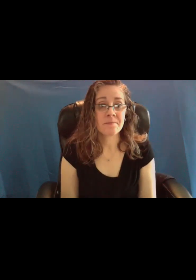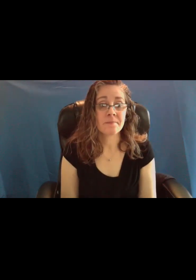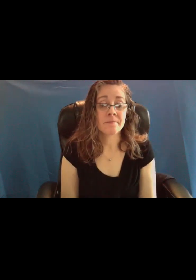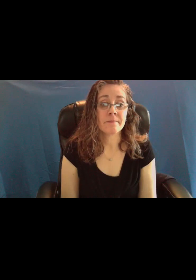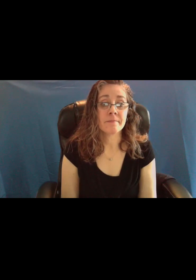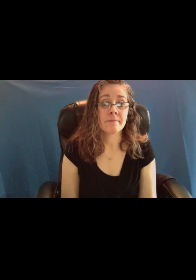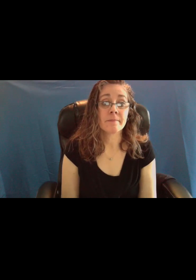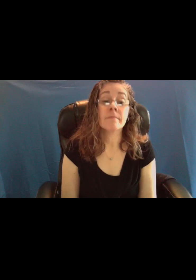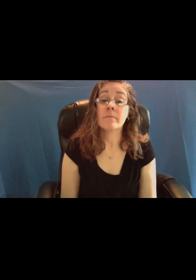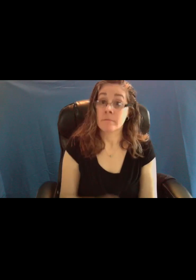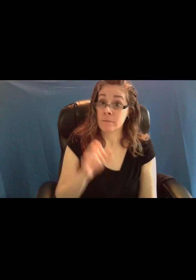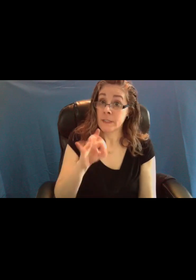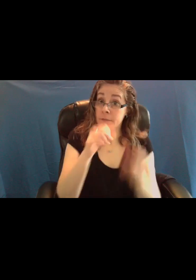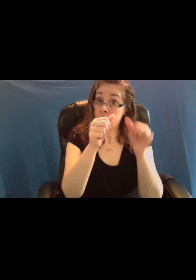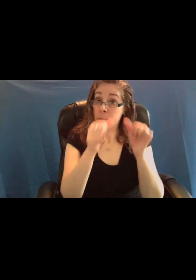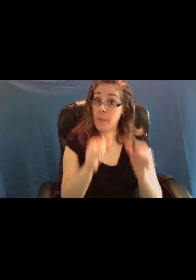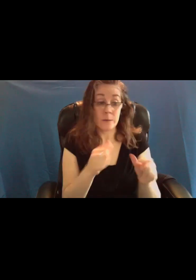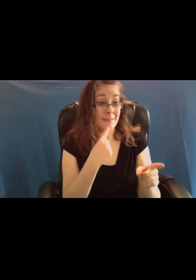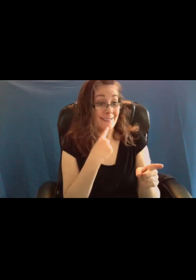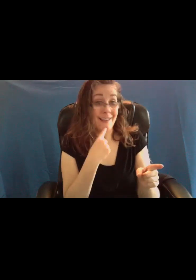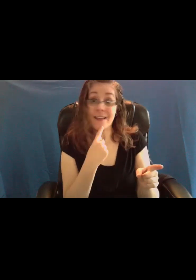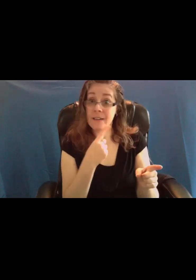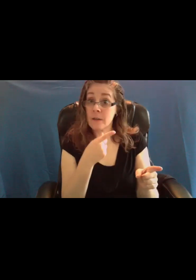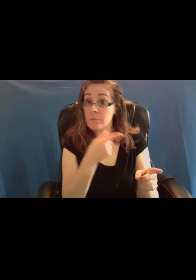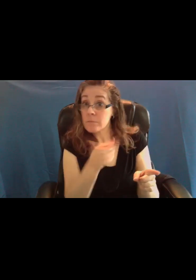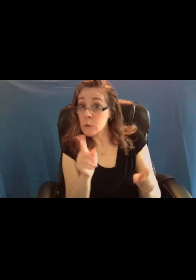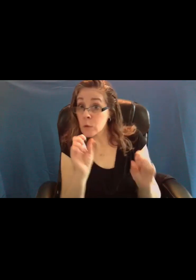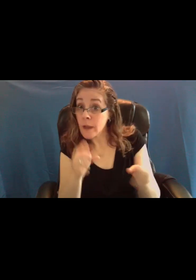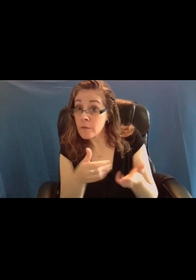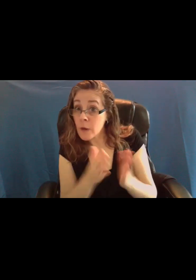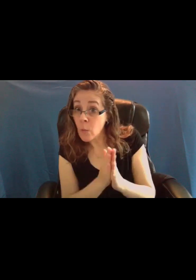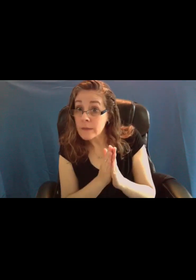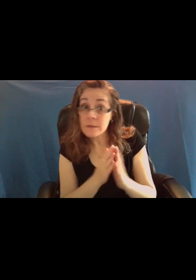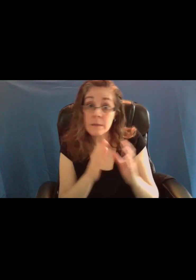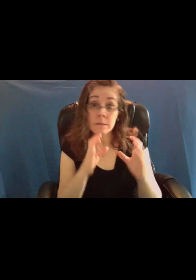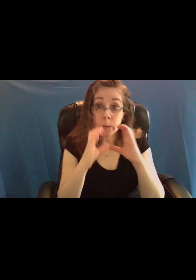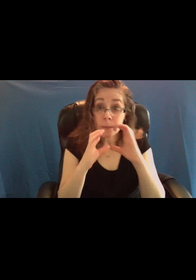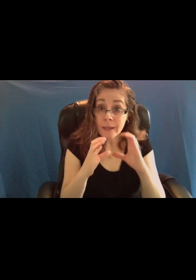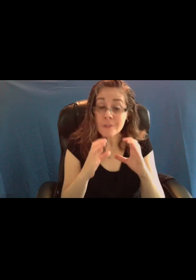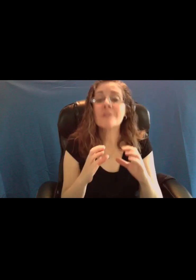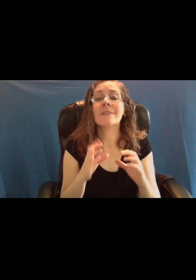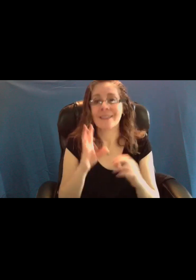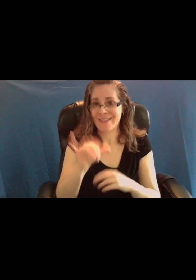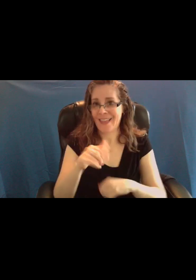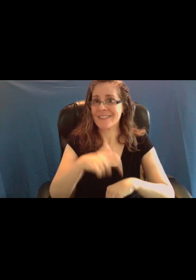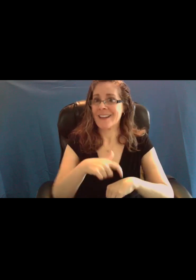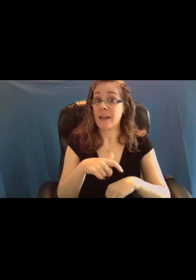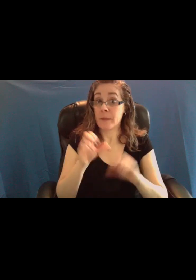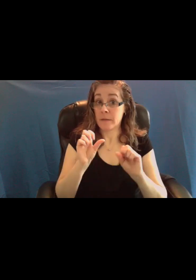request effective communication, at that point you can reserve ASL and CART. And then if no one responds to you by a